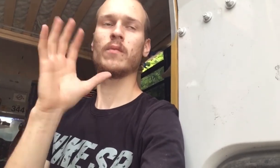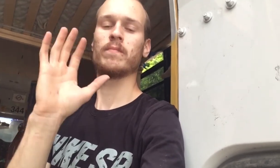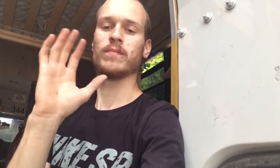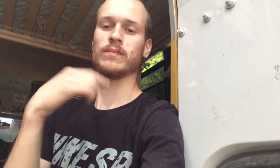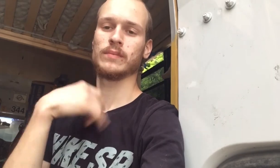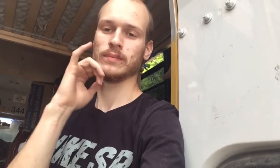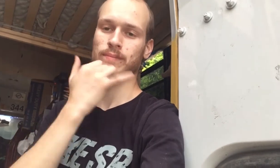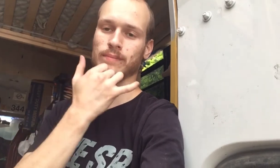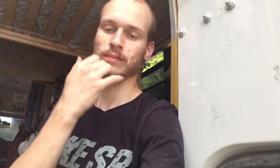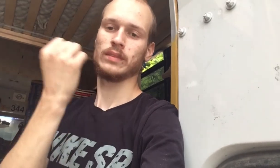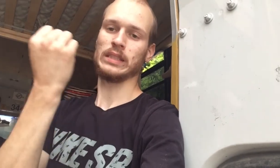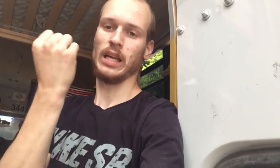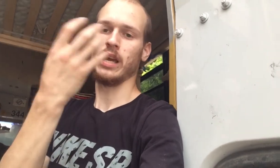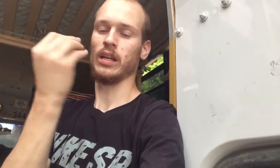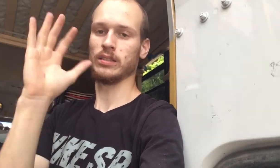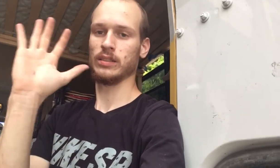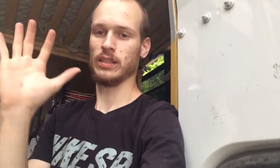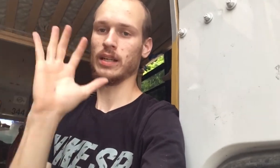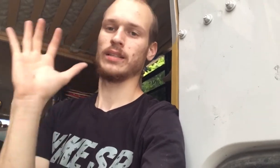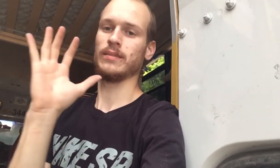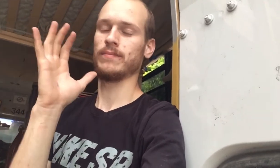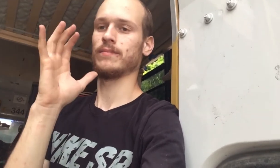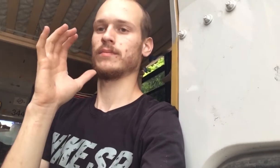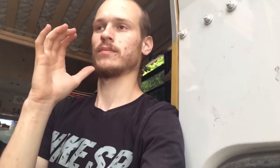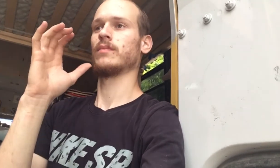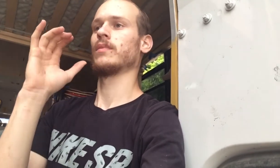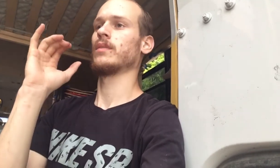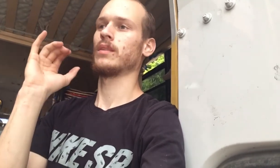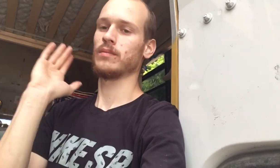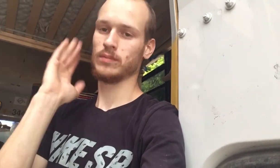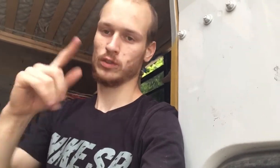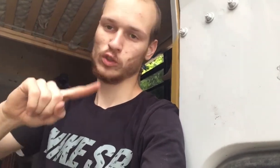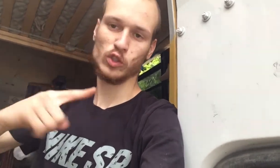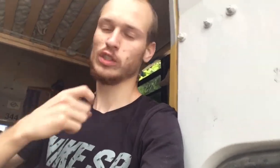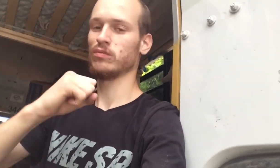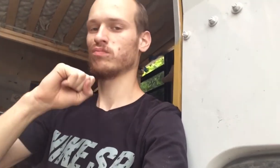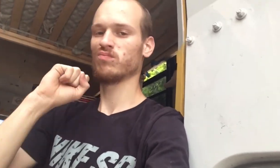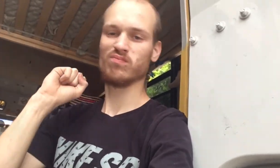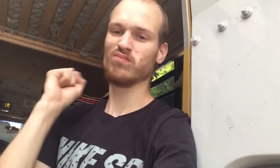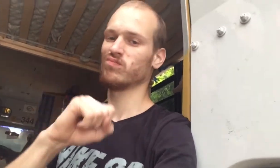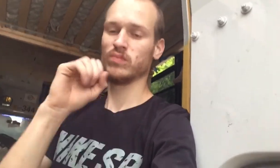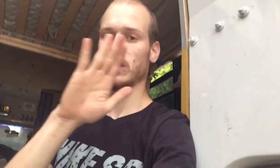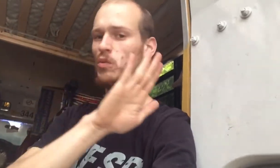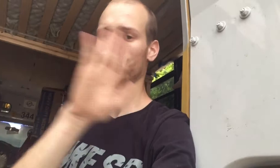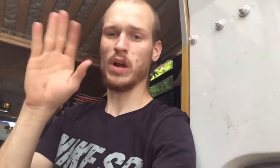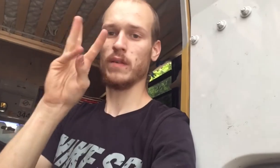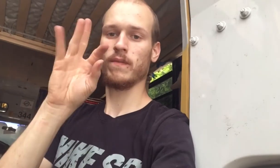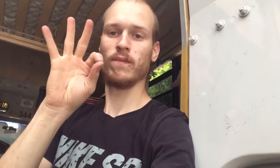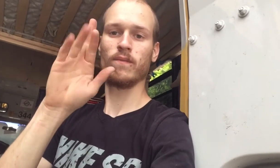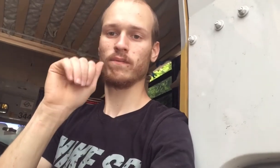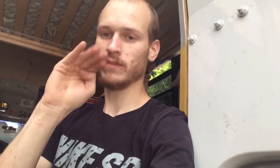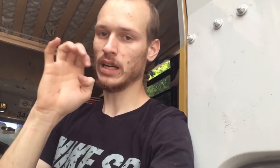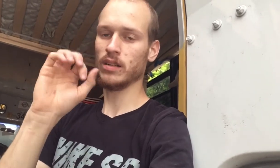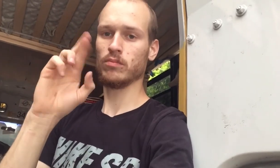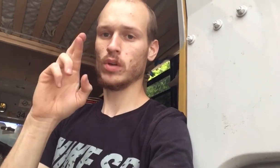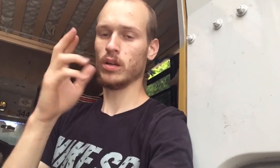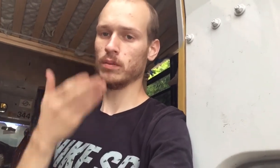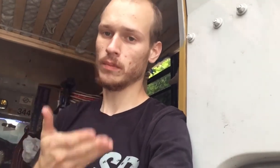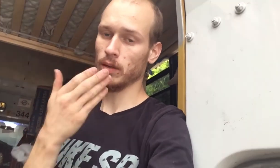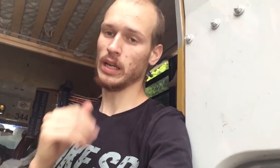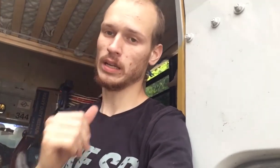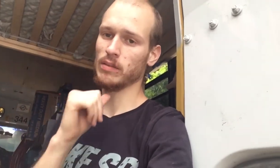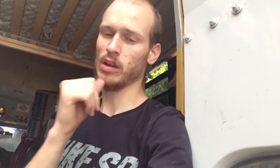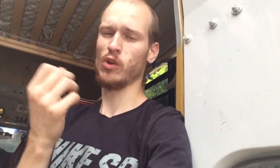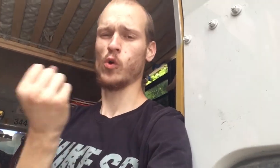wait, I mistake. Saturday and Sunday, going to prepare to work on wall frame, or maybe not.